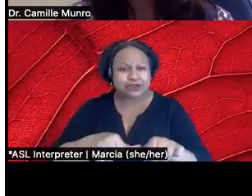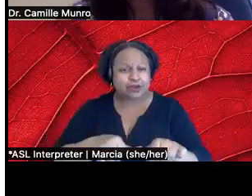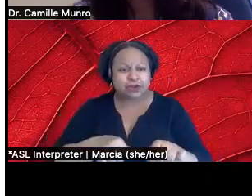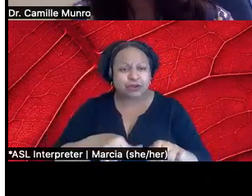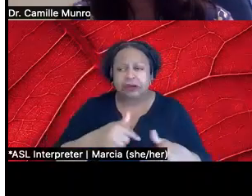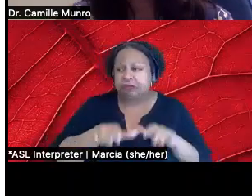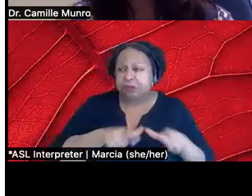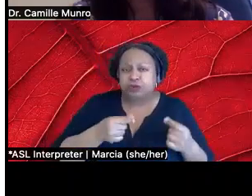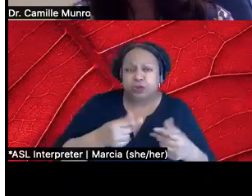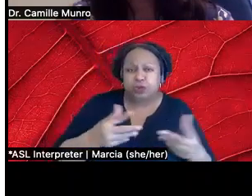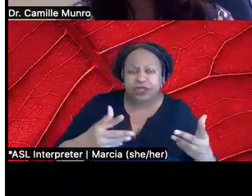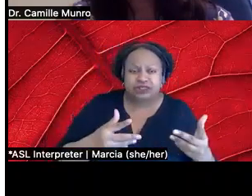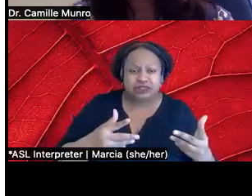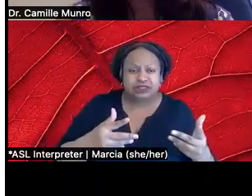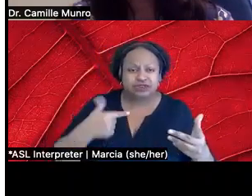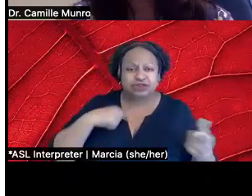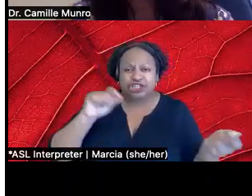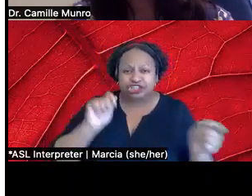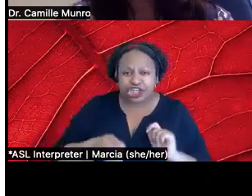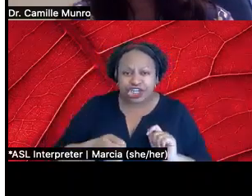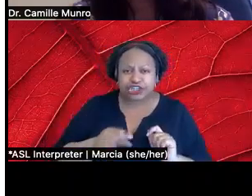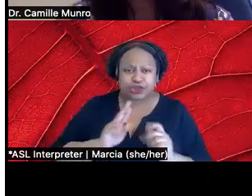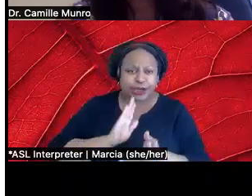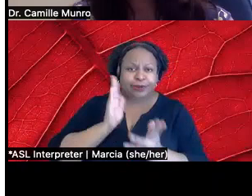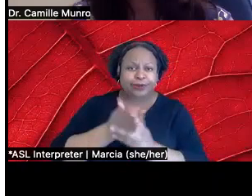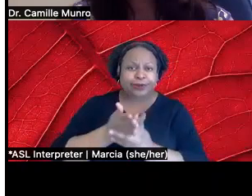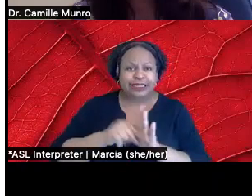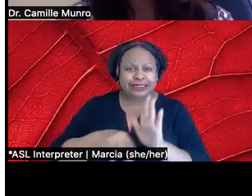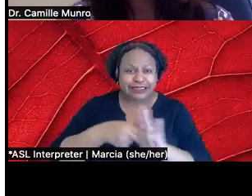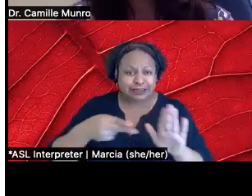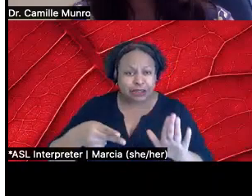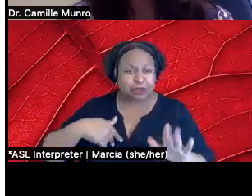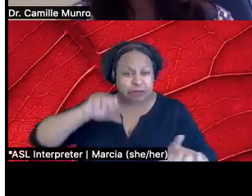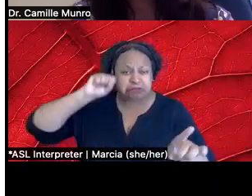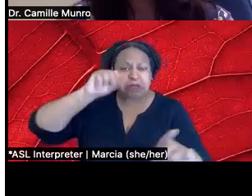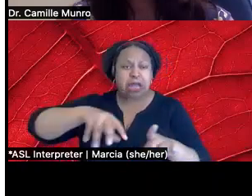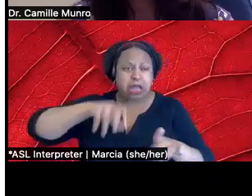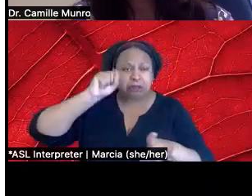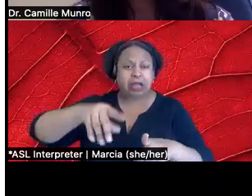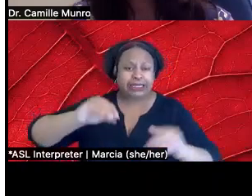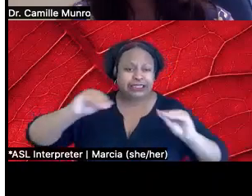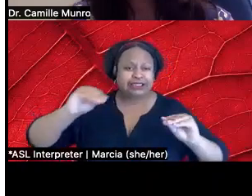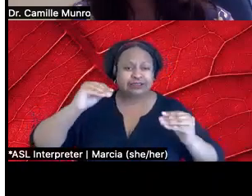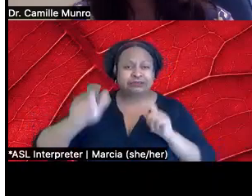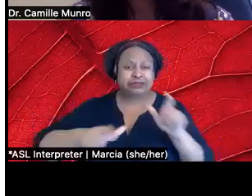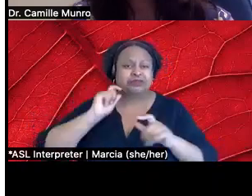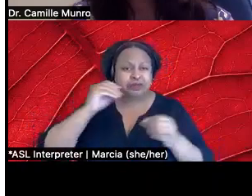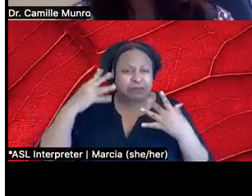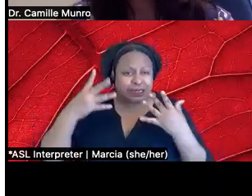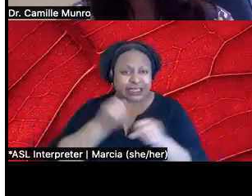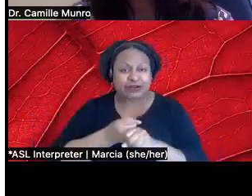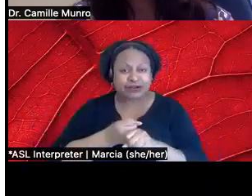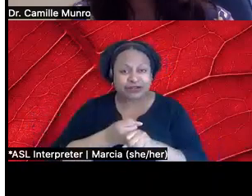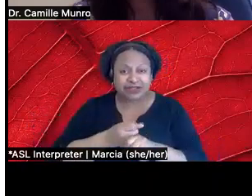We've been educating people for what feels like decades. Don't we have the personal experience in this situation?